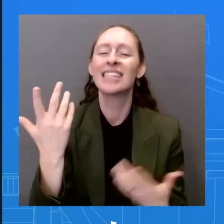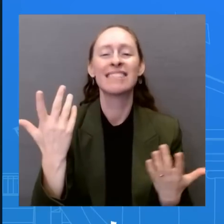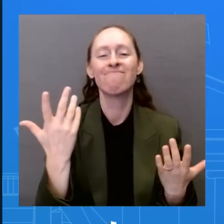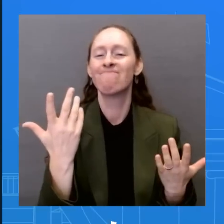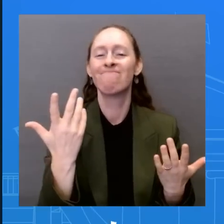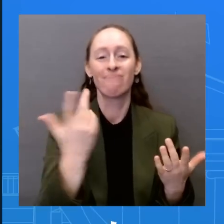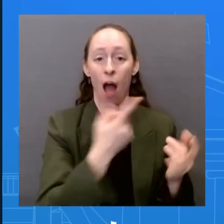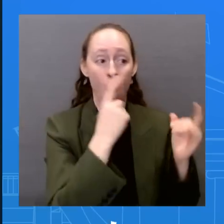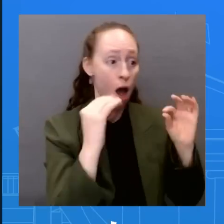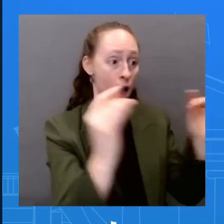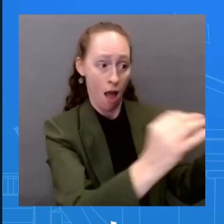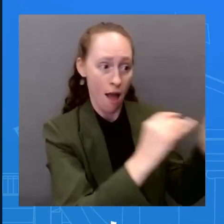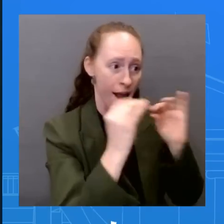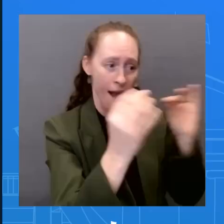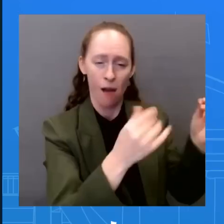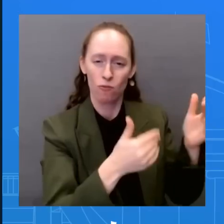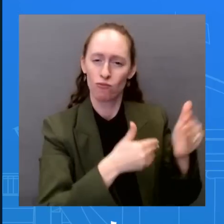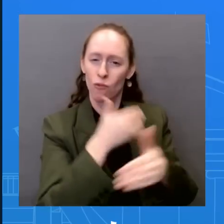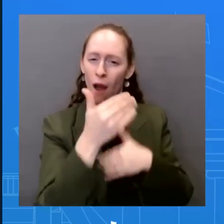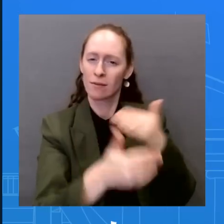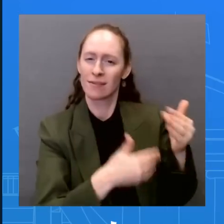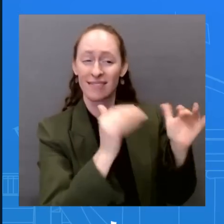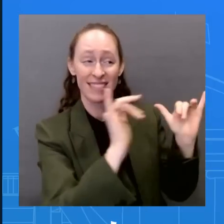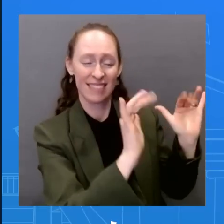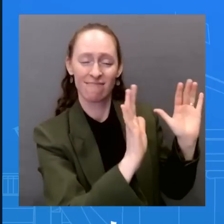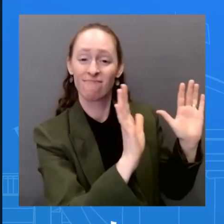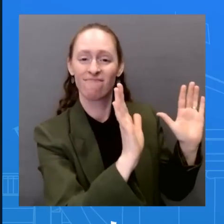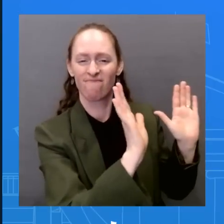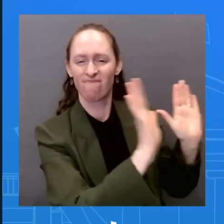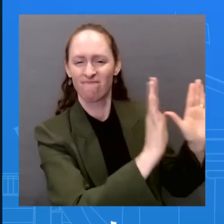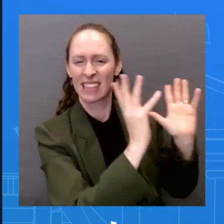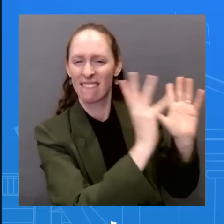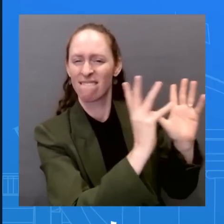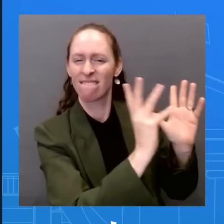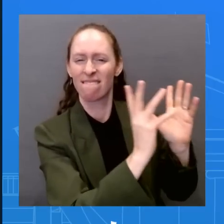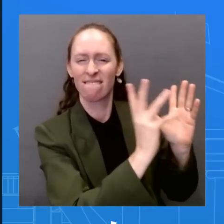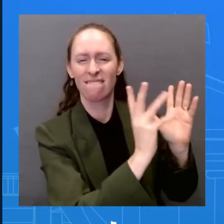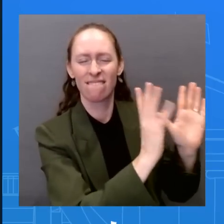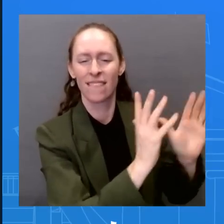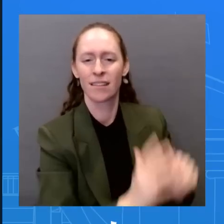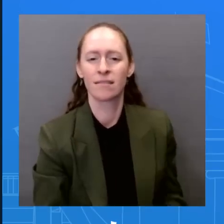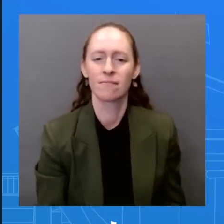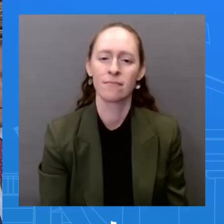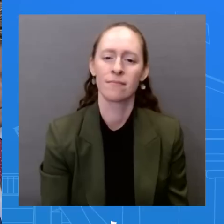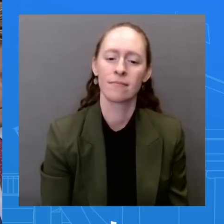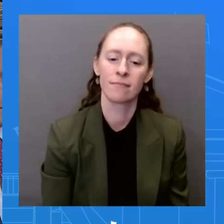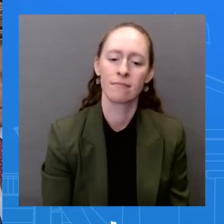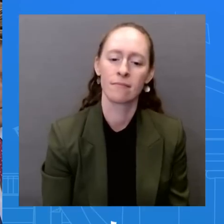that mechanism, the path forward, we leave that to the leadership. The Press: On President Putin,